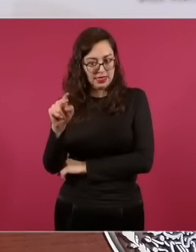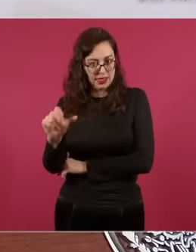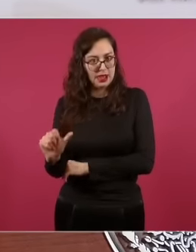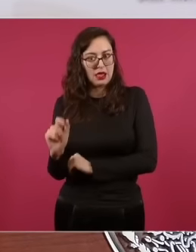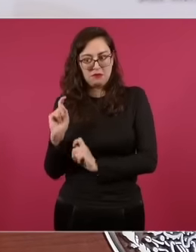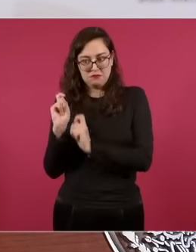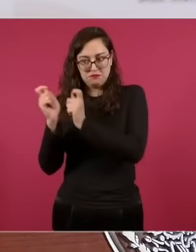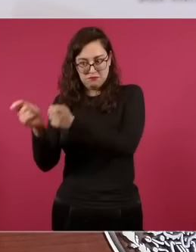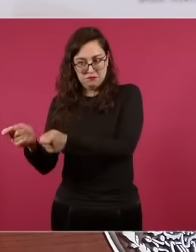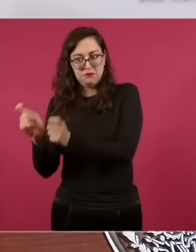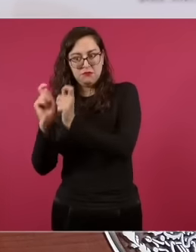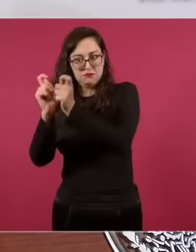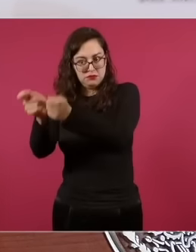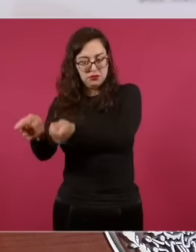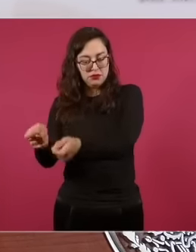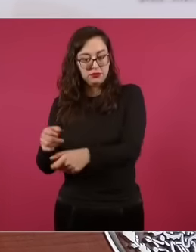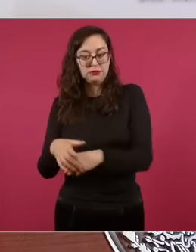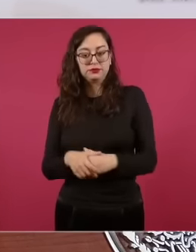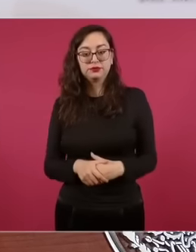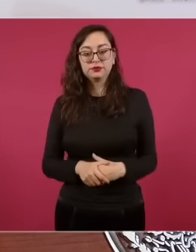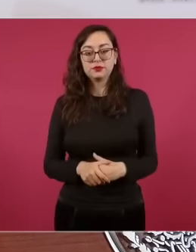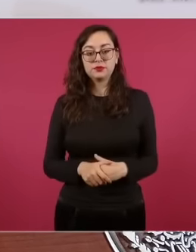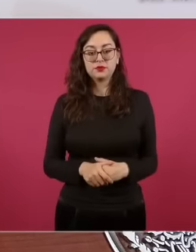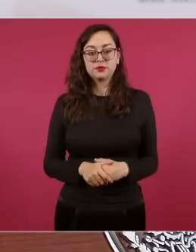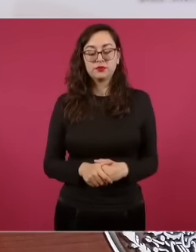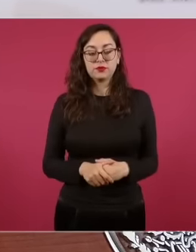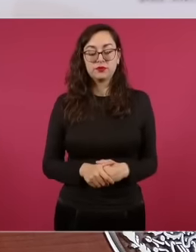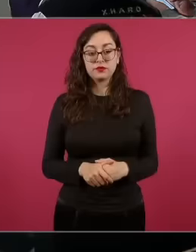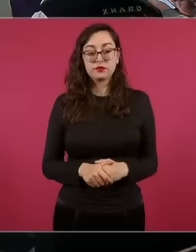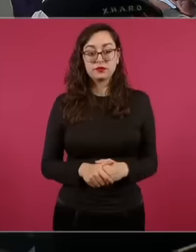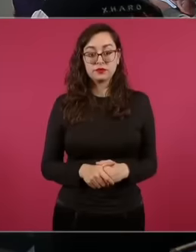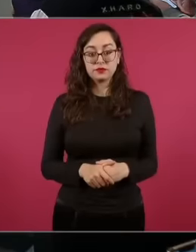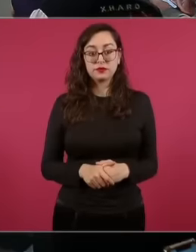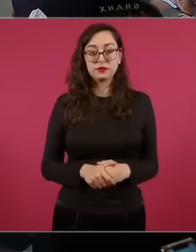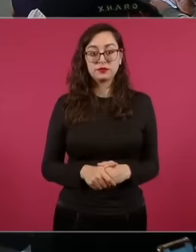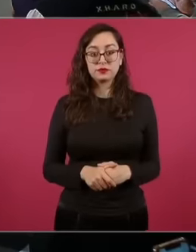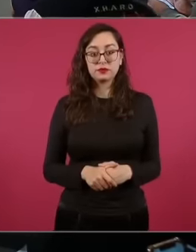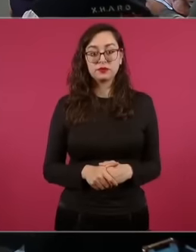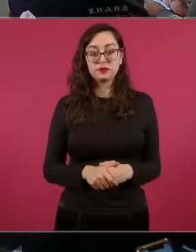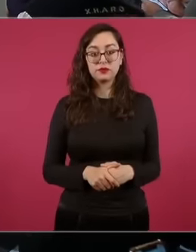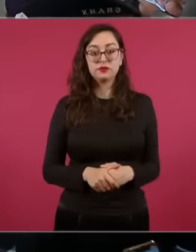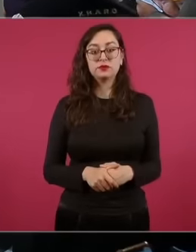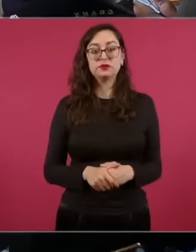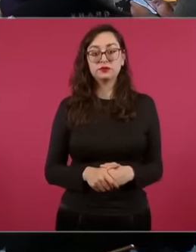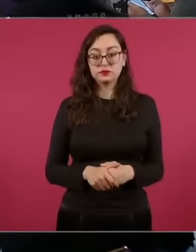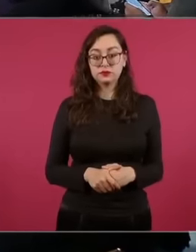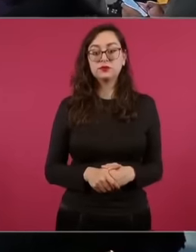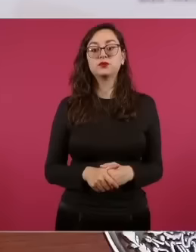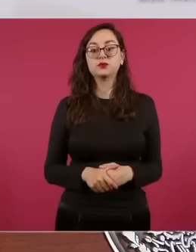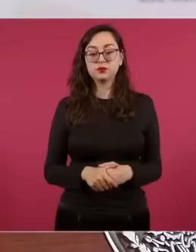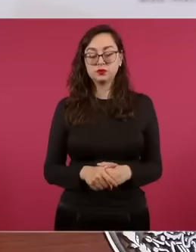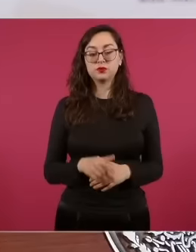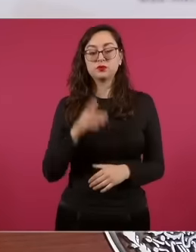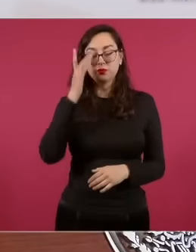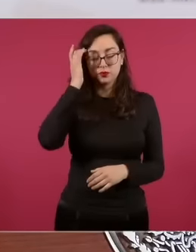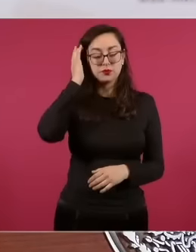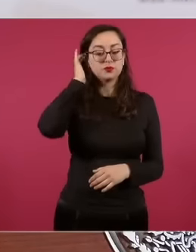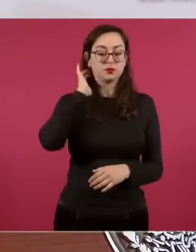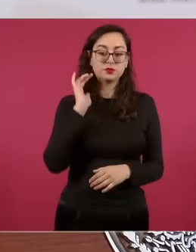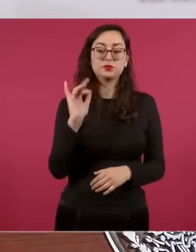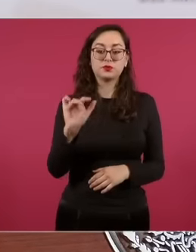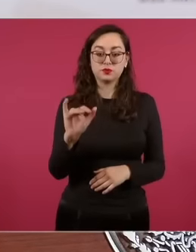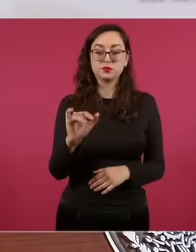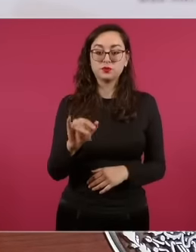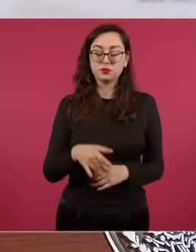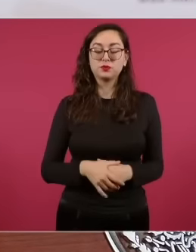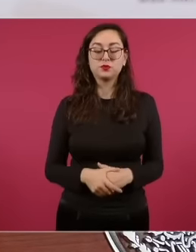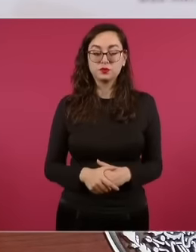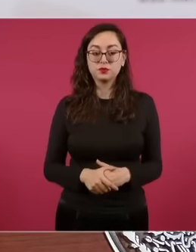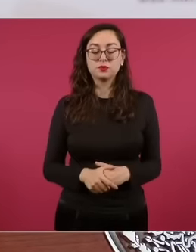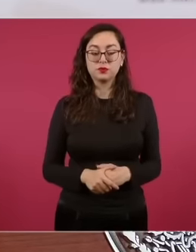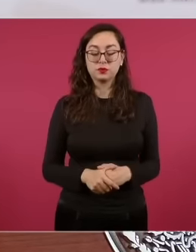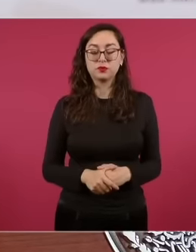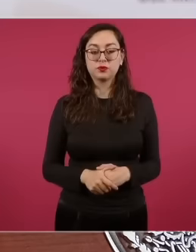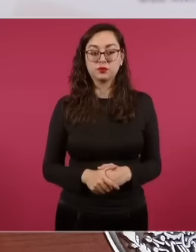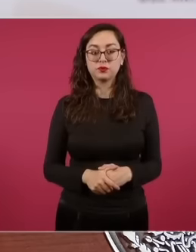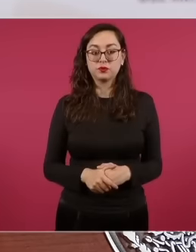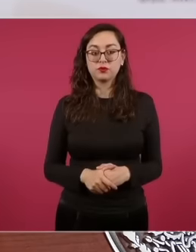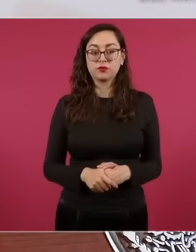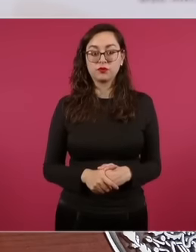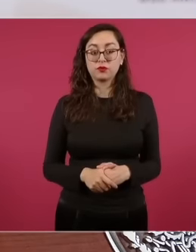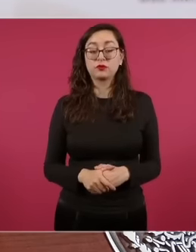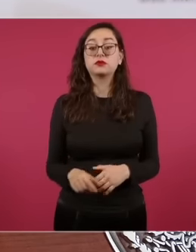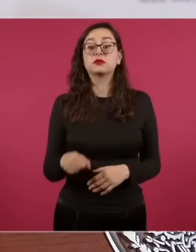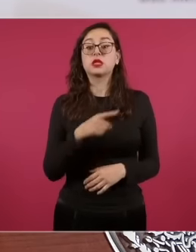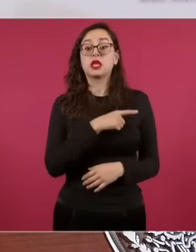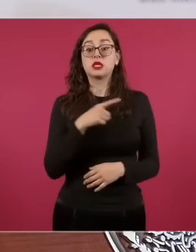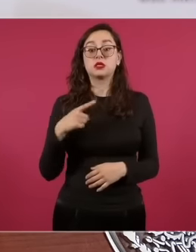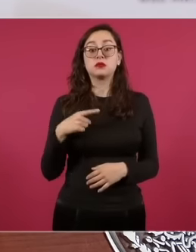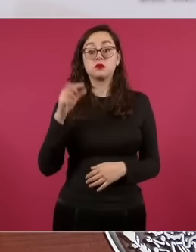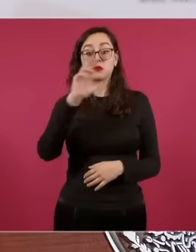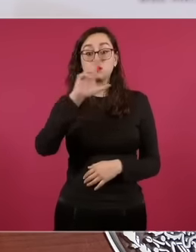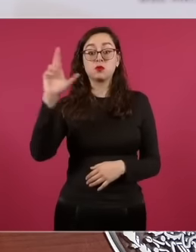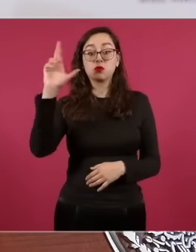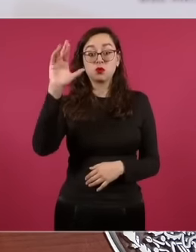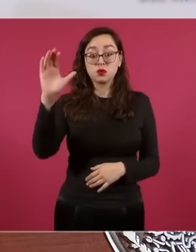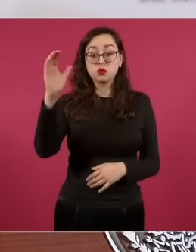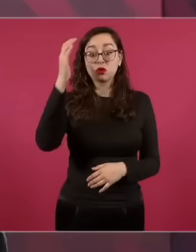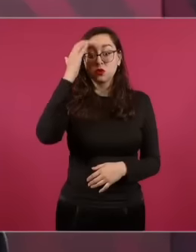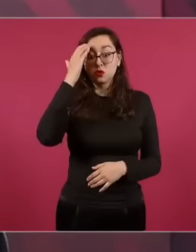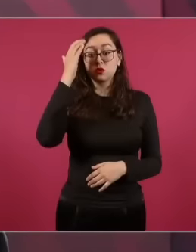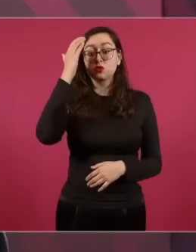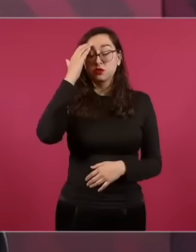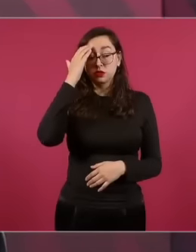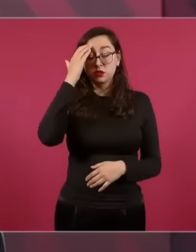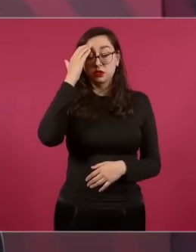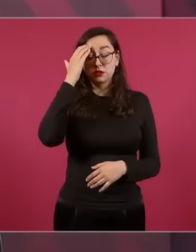management of border customs. Yes yes yes this one and I have to recognize because he